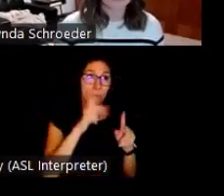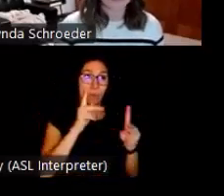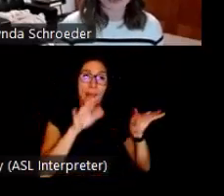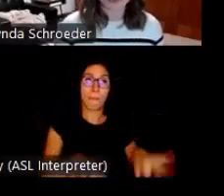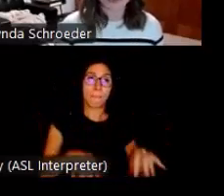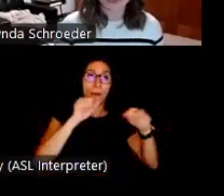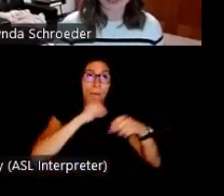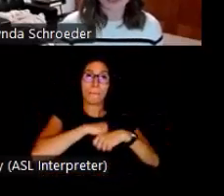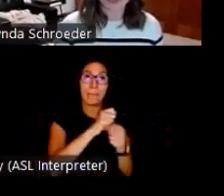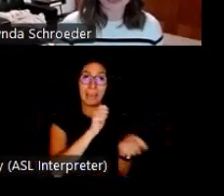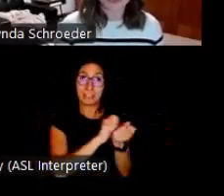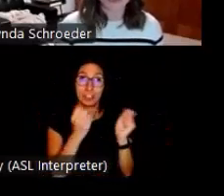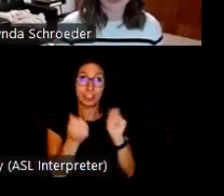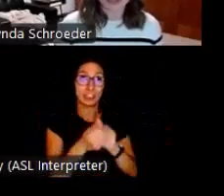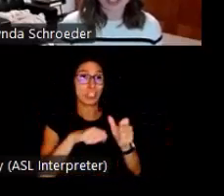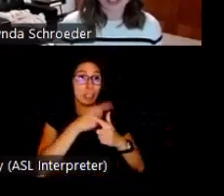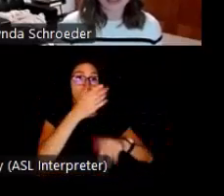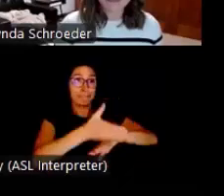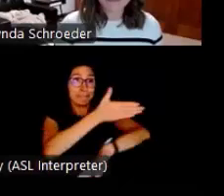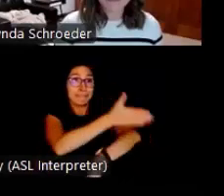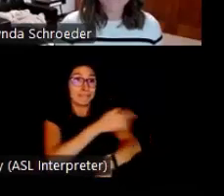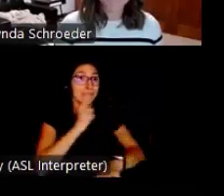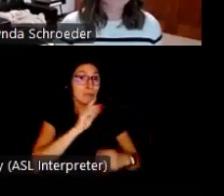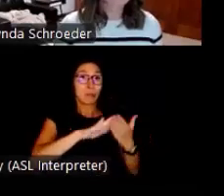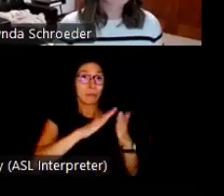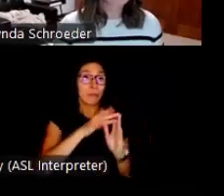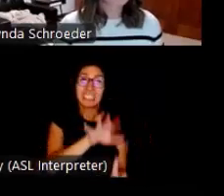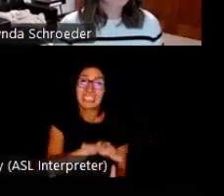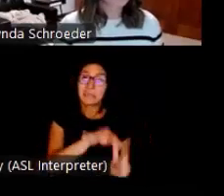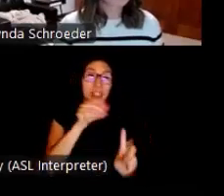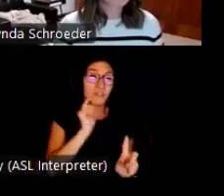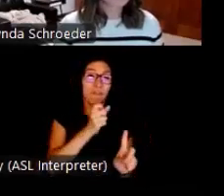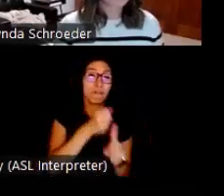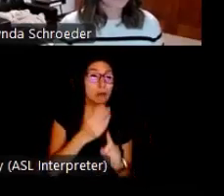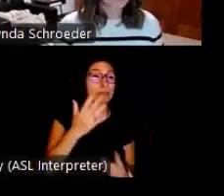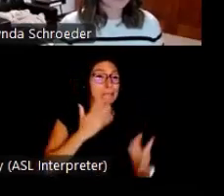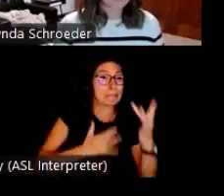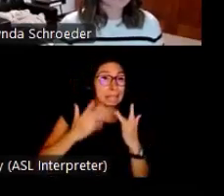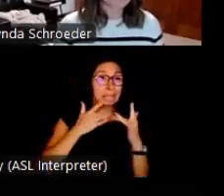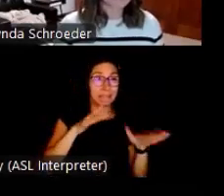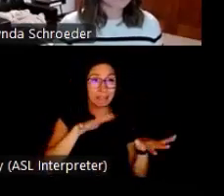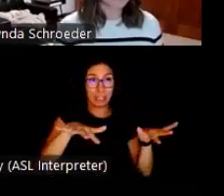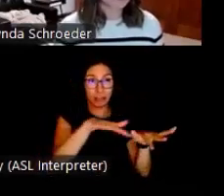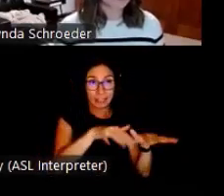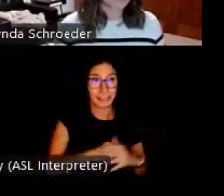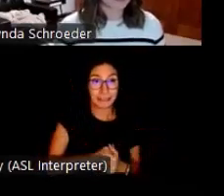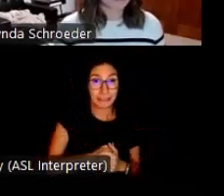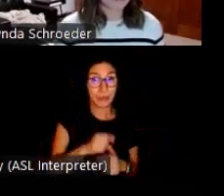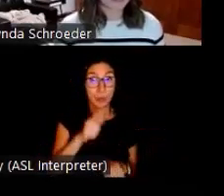in rural and under-resourced areas. For those of you who are able to see images that are on the slide